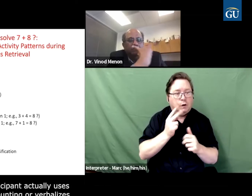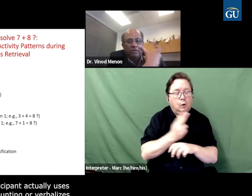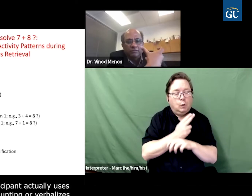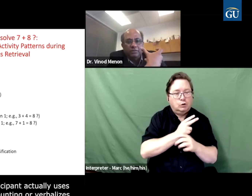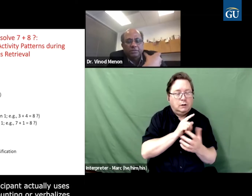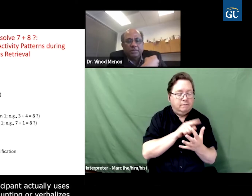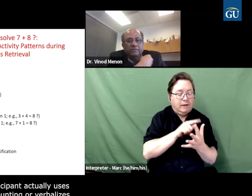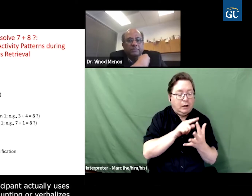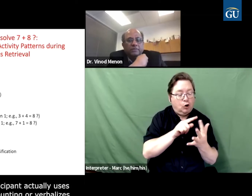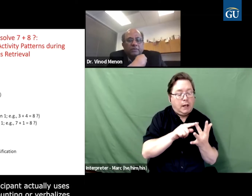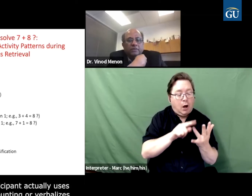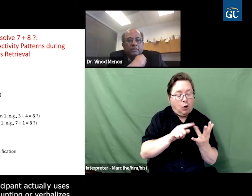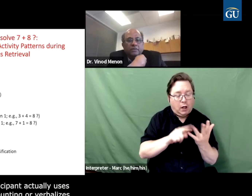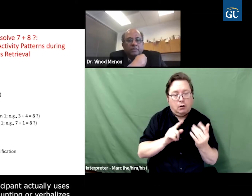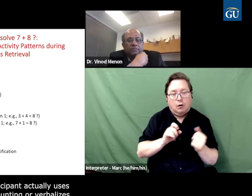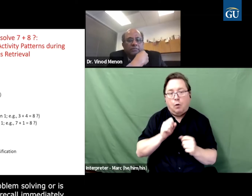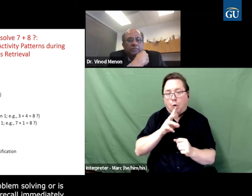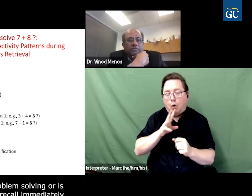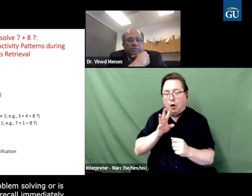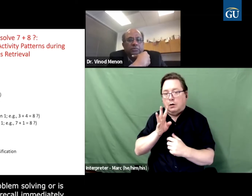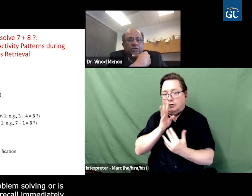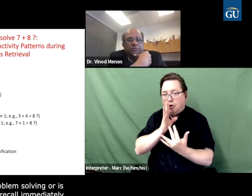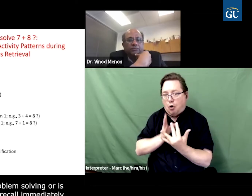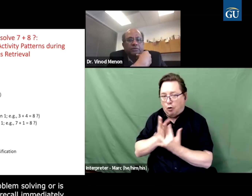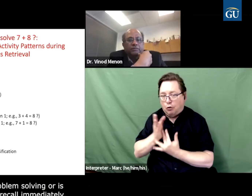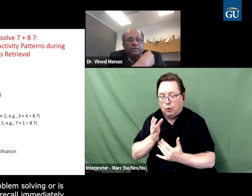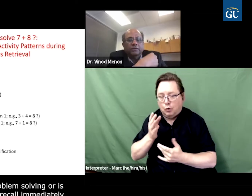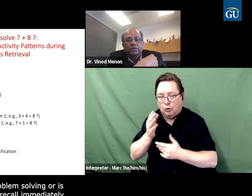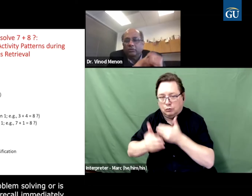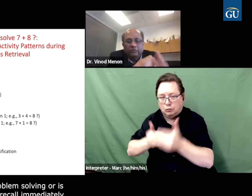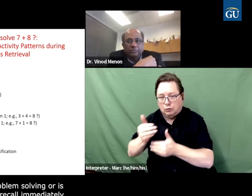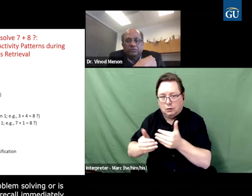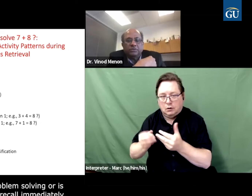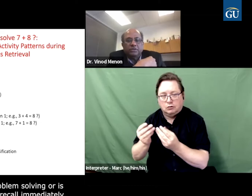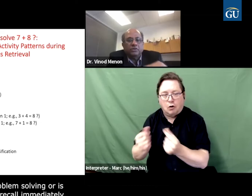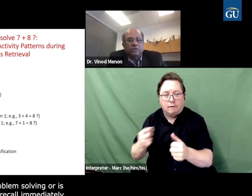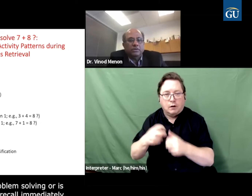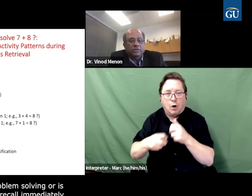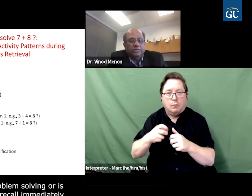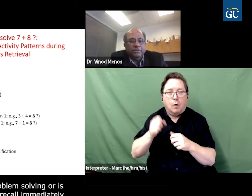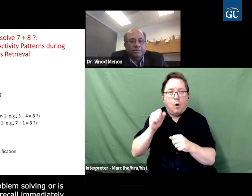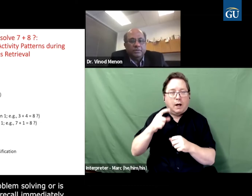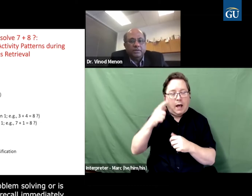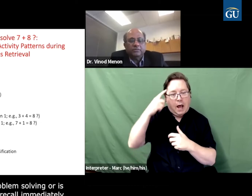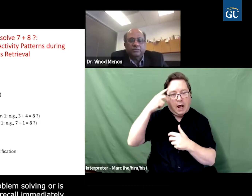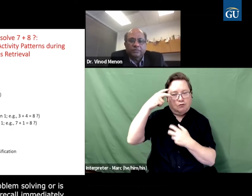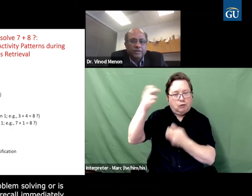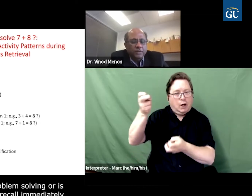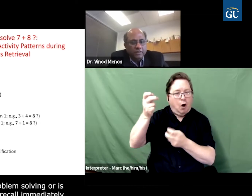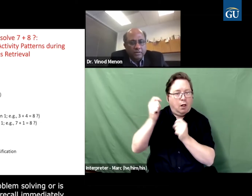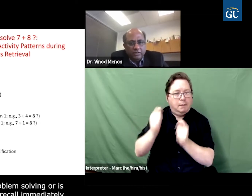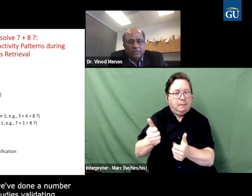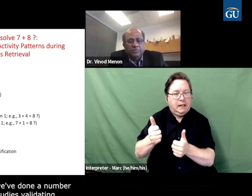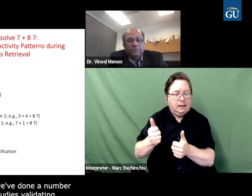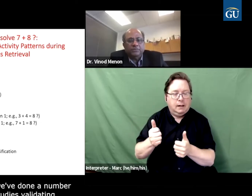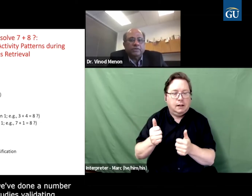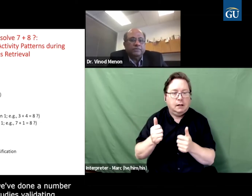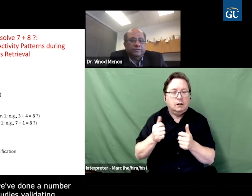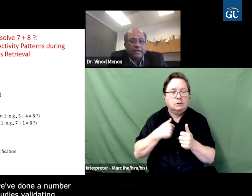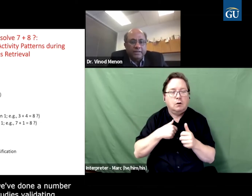counting or verbalizes the um the problem solving or is able to recall